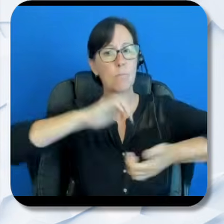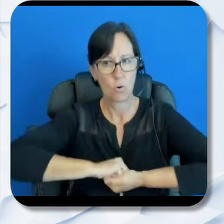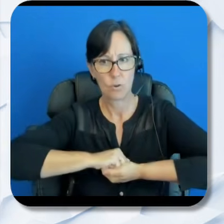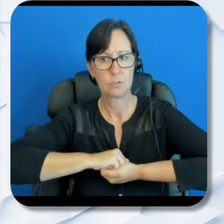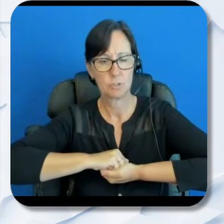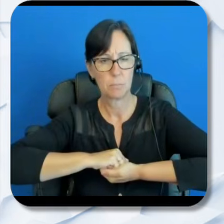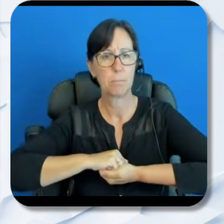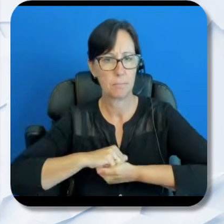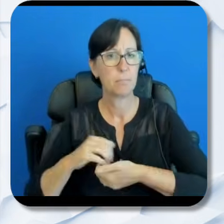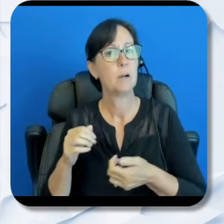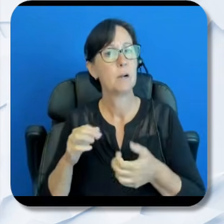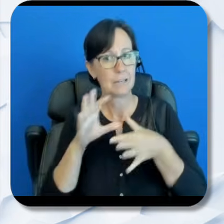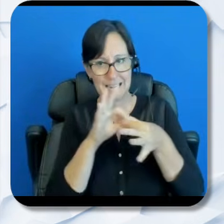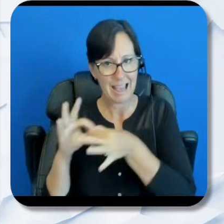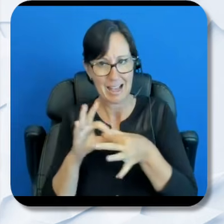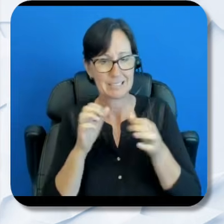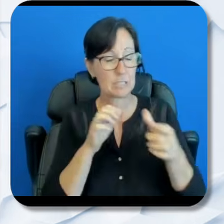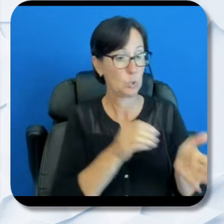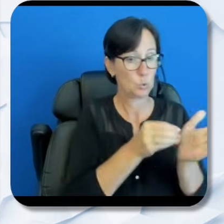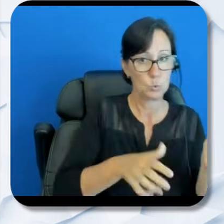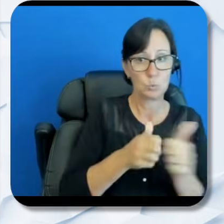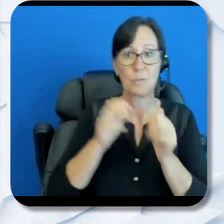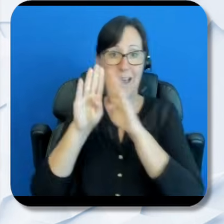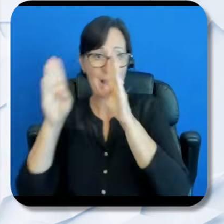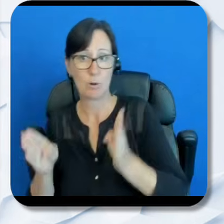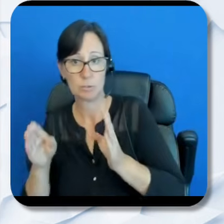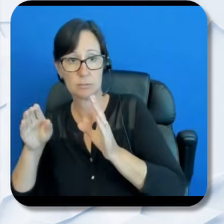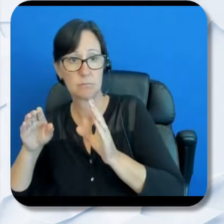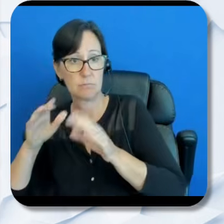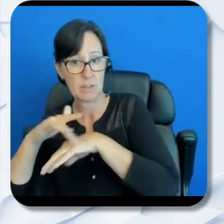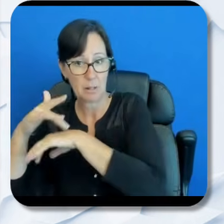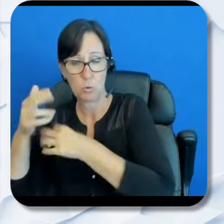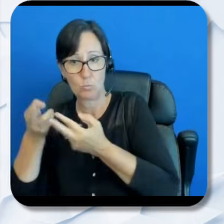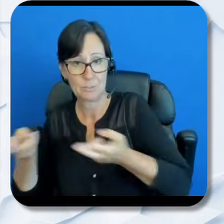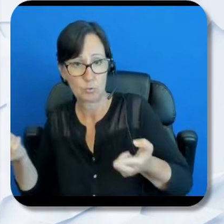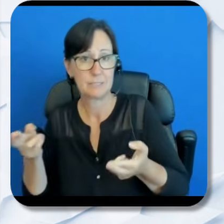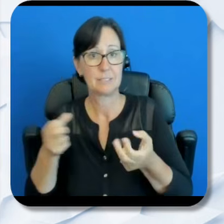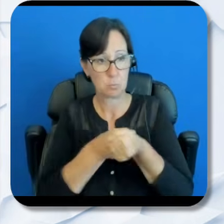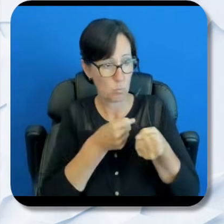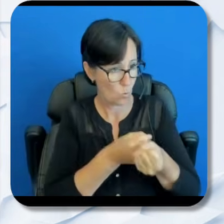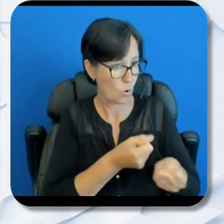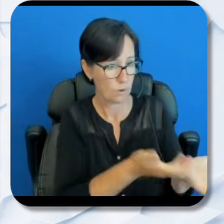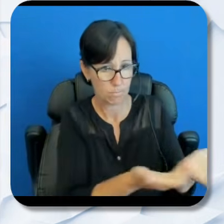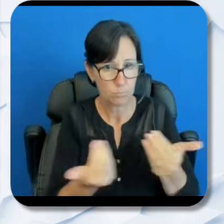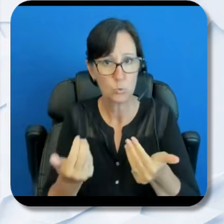That connects students to housing resources and supports they need as quickly as possible.